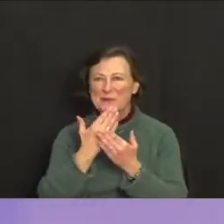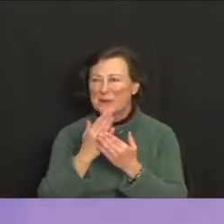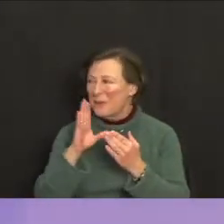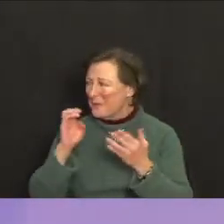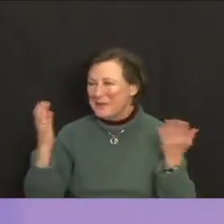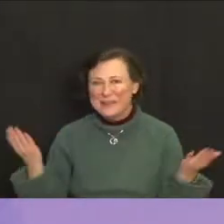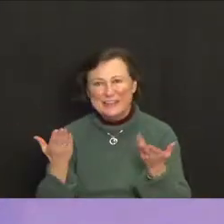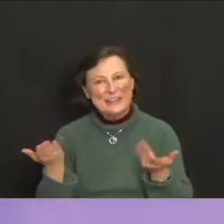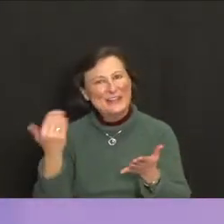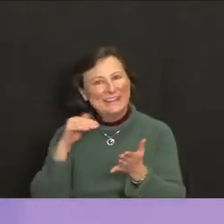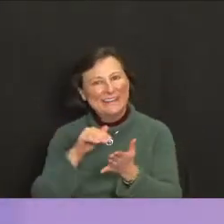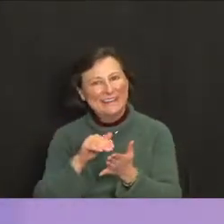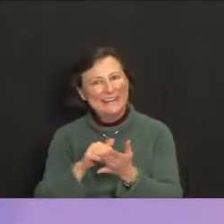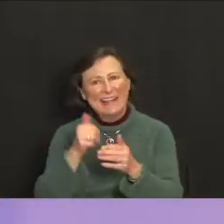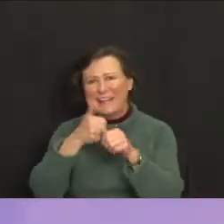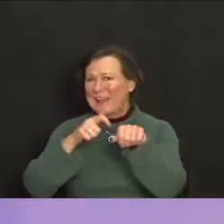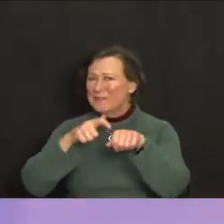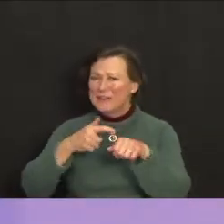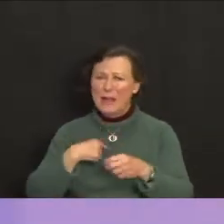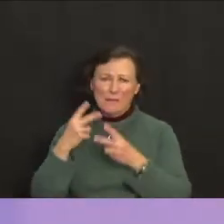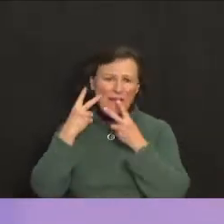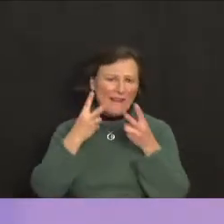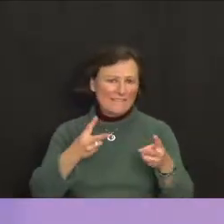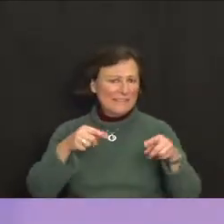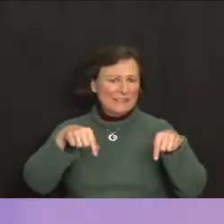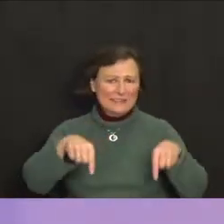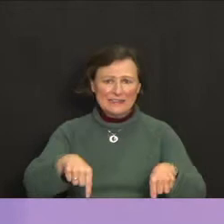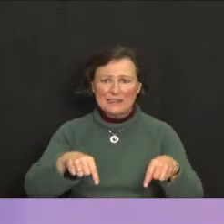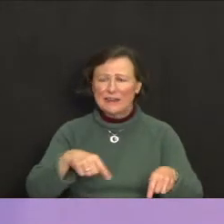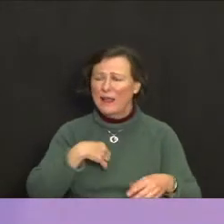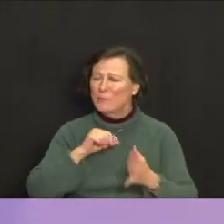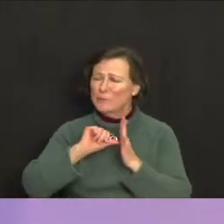You know every time I visit this church I'm so impressed by the quality of your music.